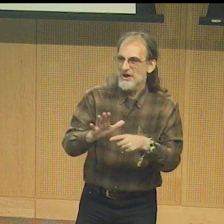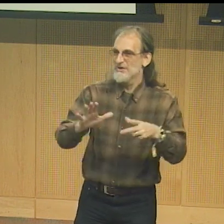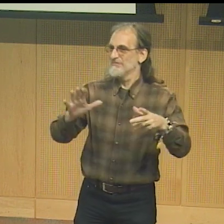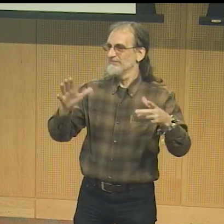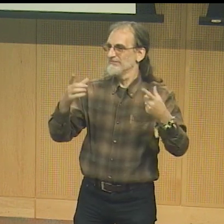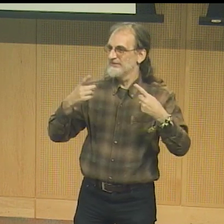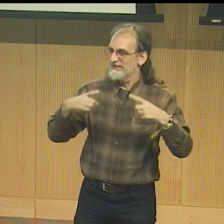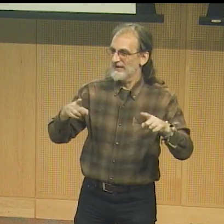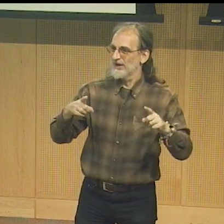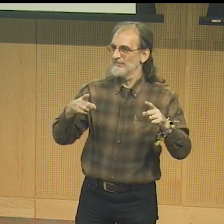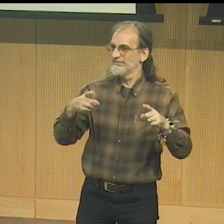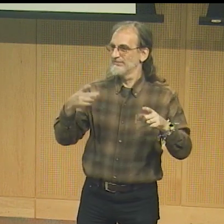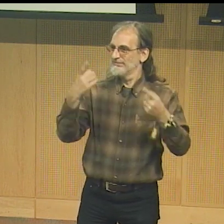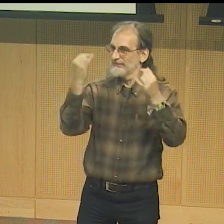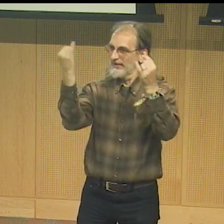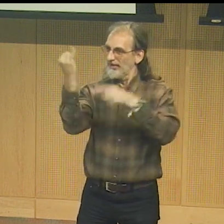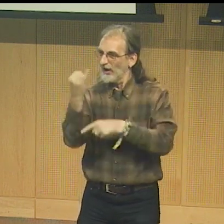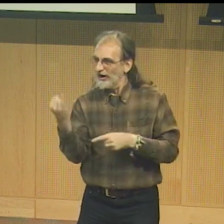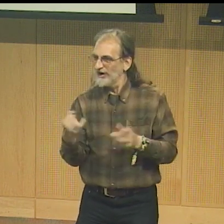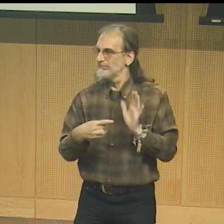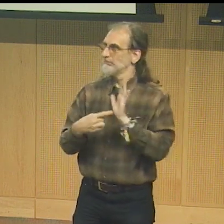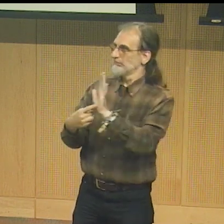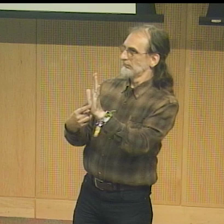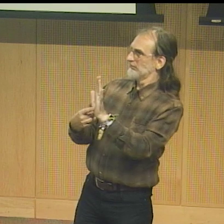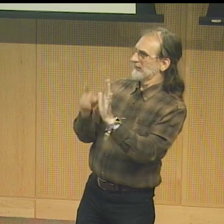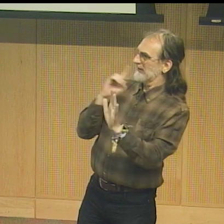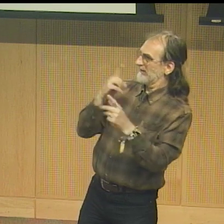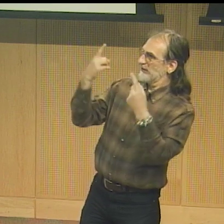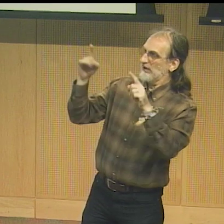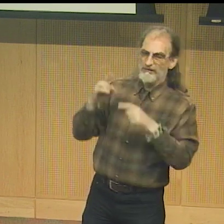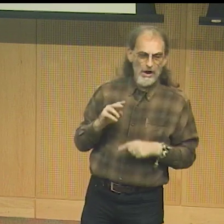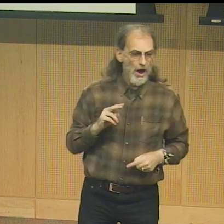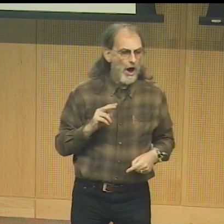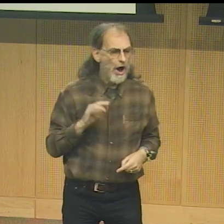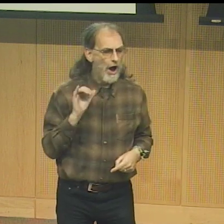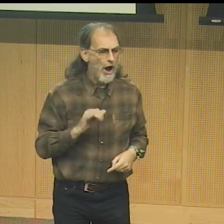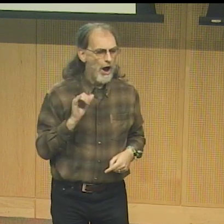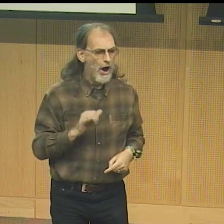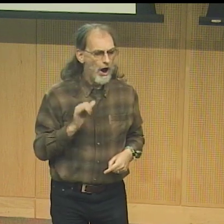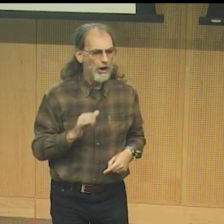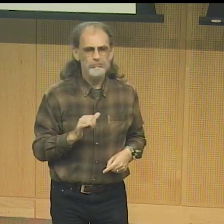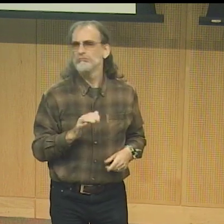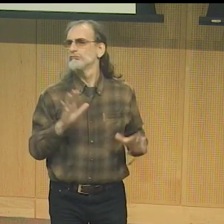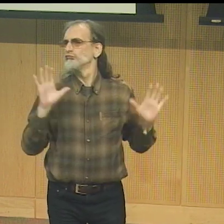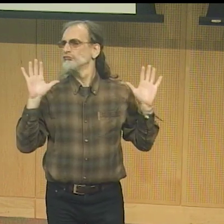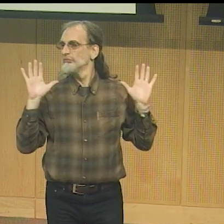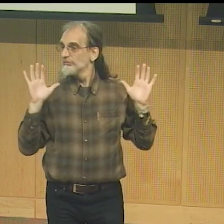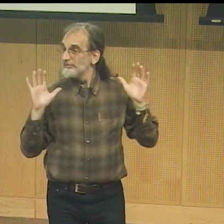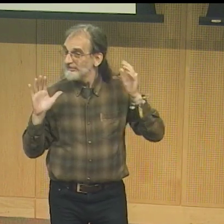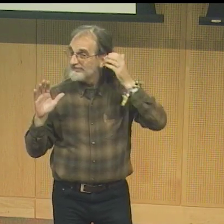motivate us on a very deep level to become active in embracing our Deafhood and coming together